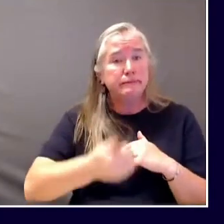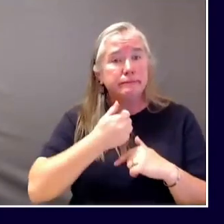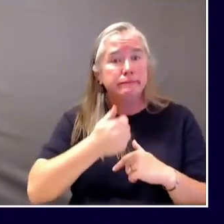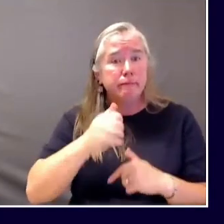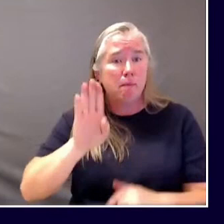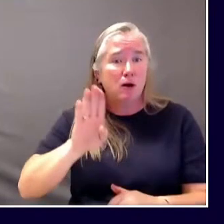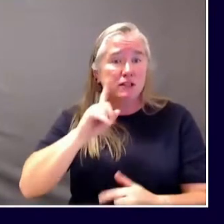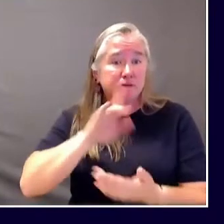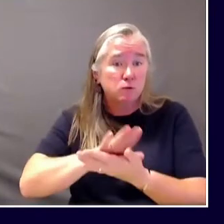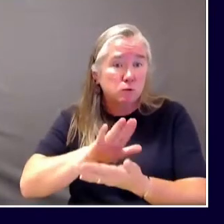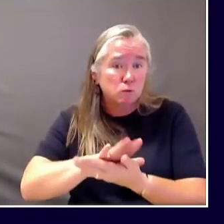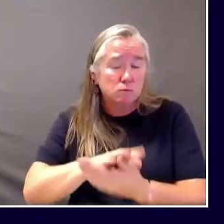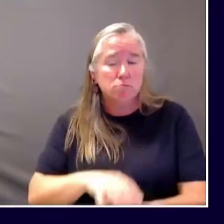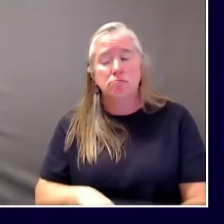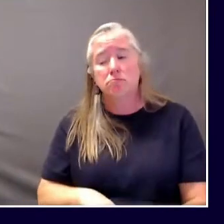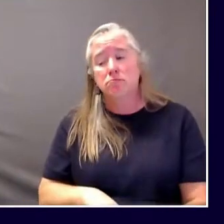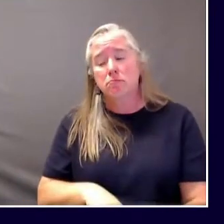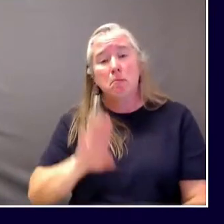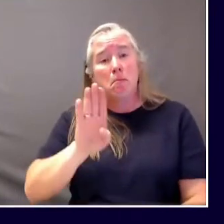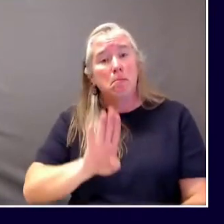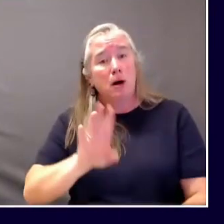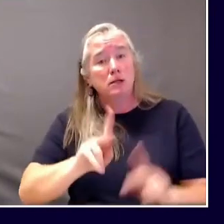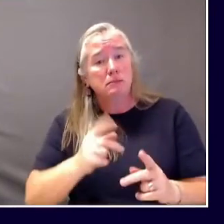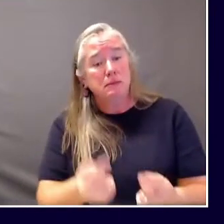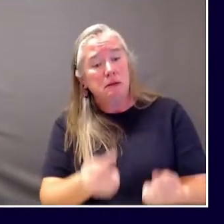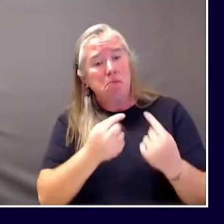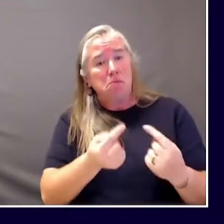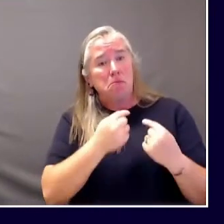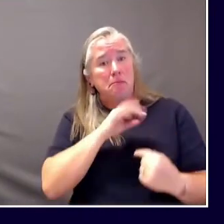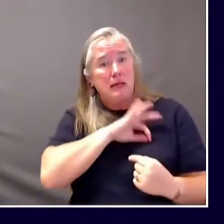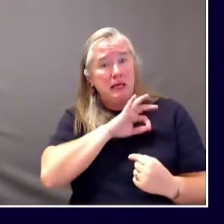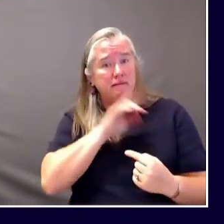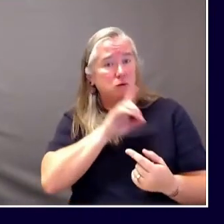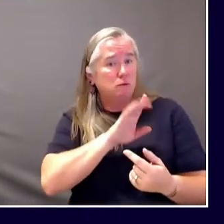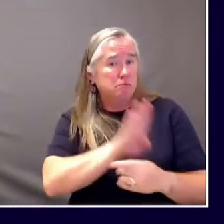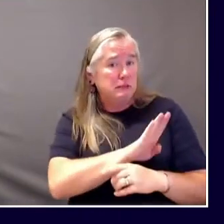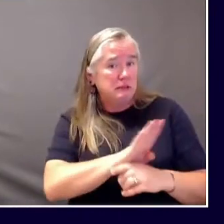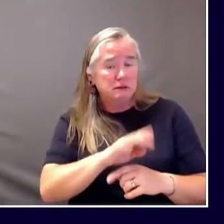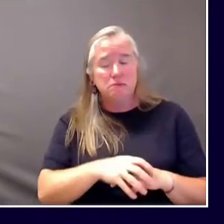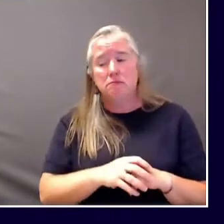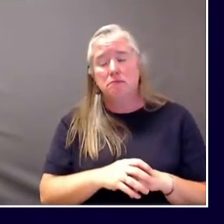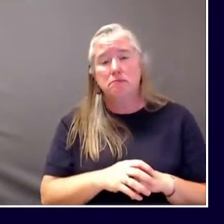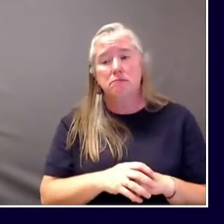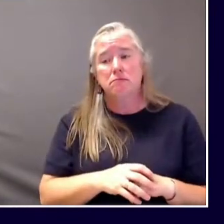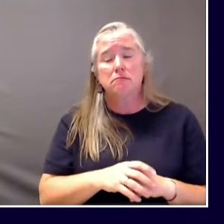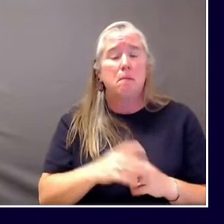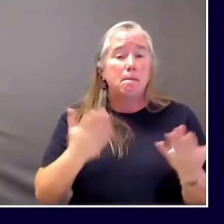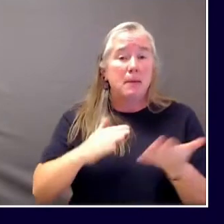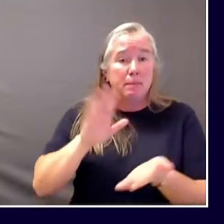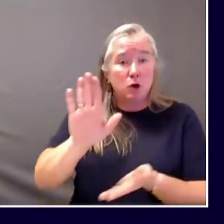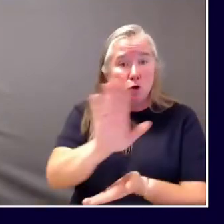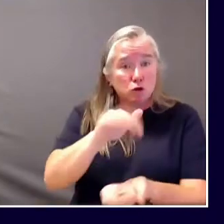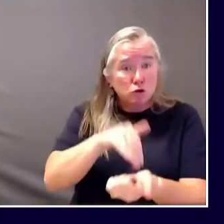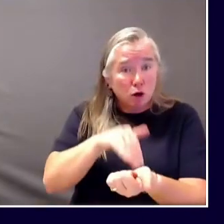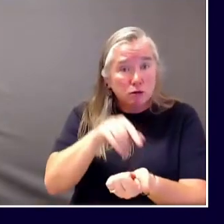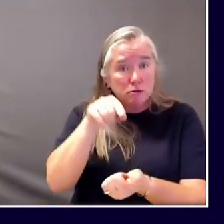Boston come up here do business